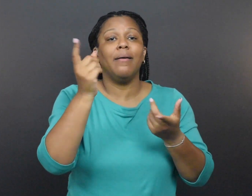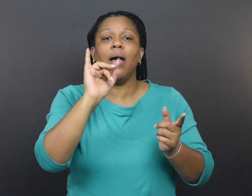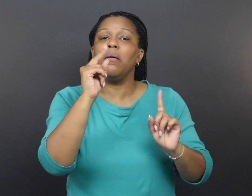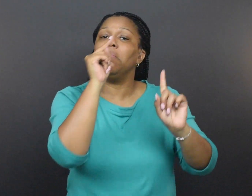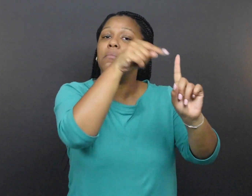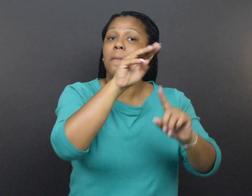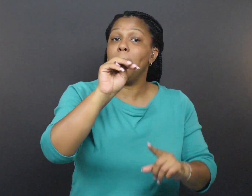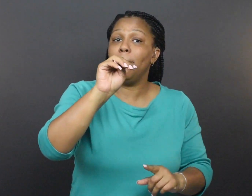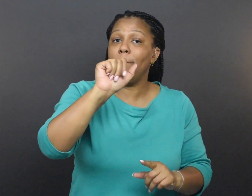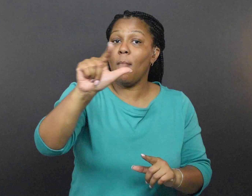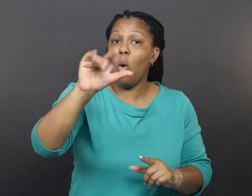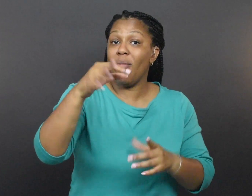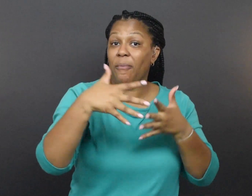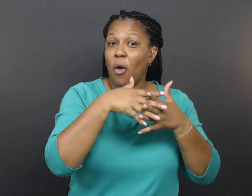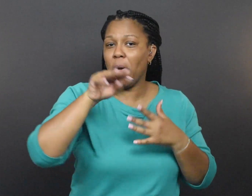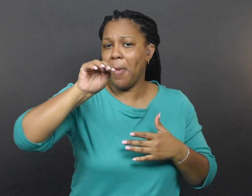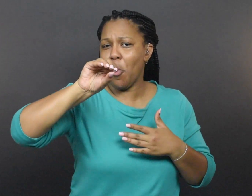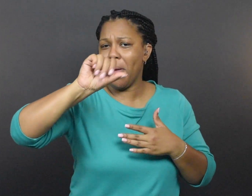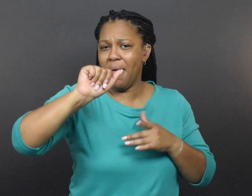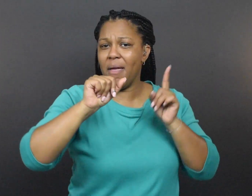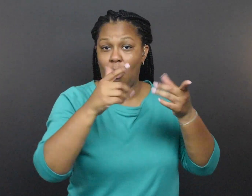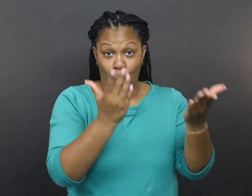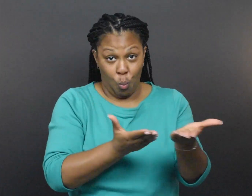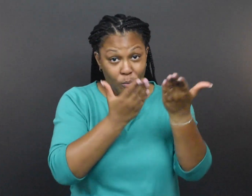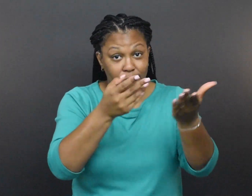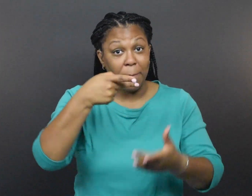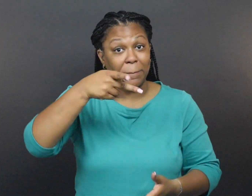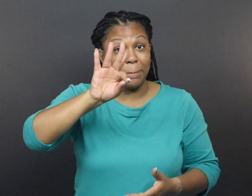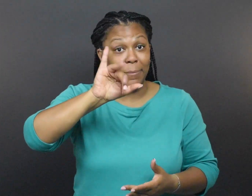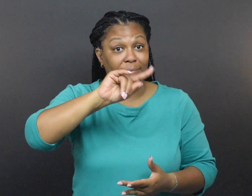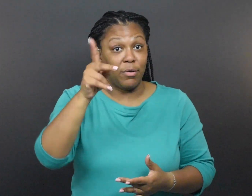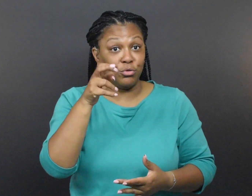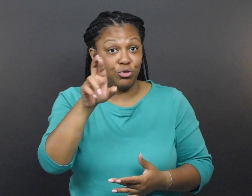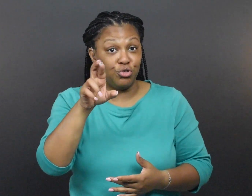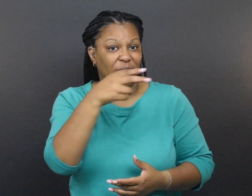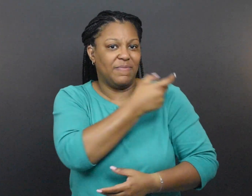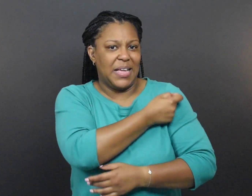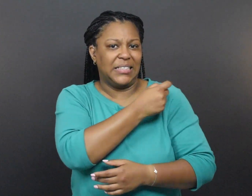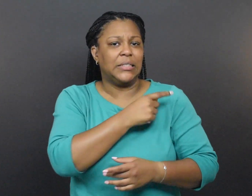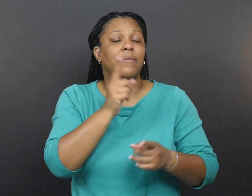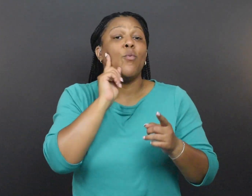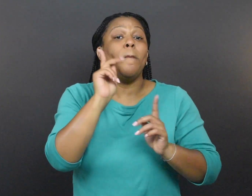site at the Mall of America is offering Pfizer vaccines to people 6 months of age and older.